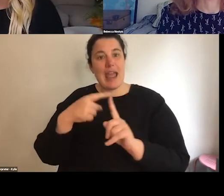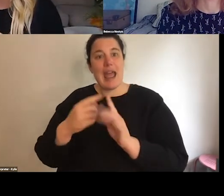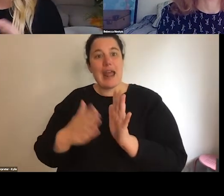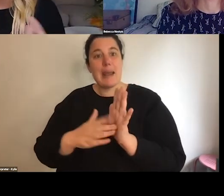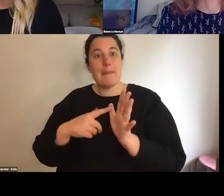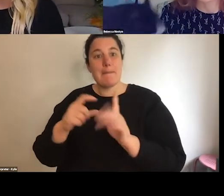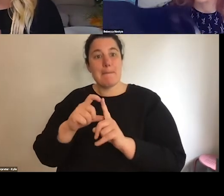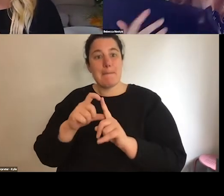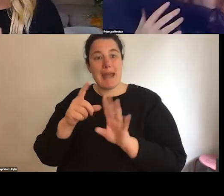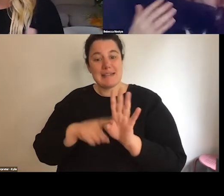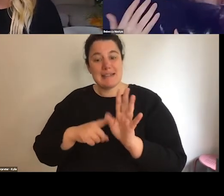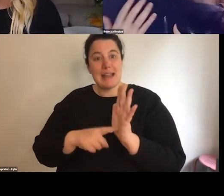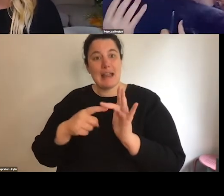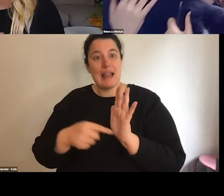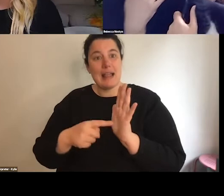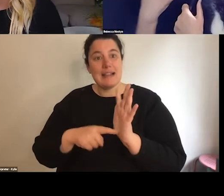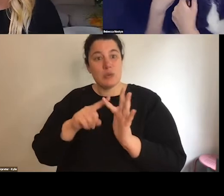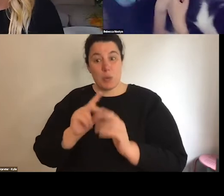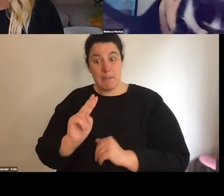on this large project called the Last Avant Garde.